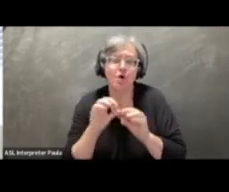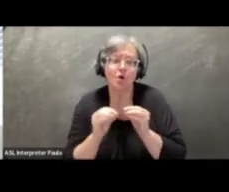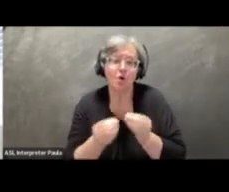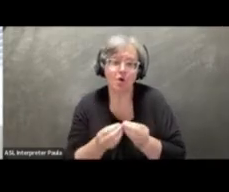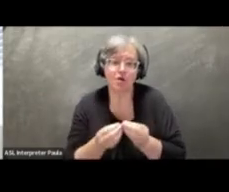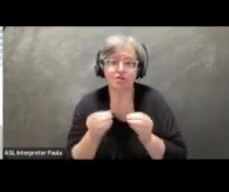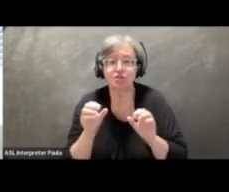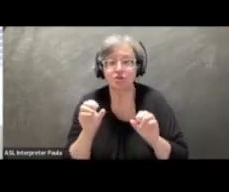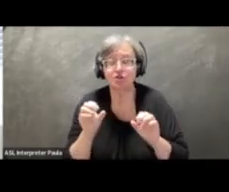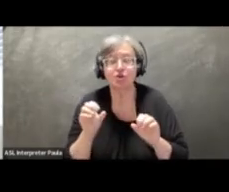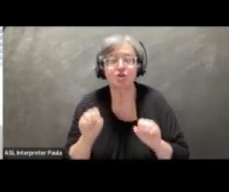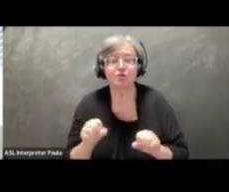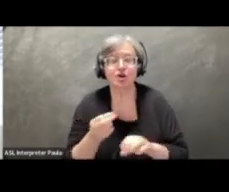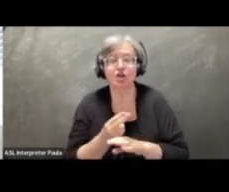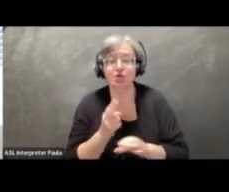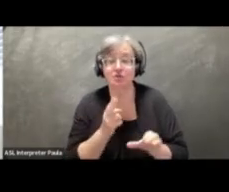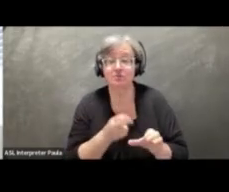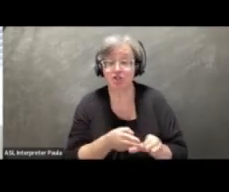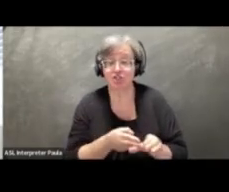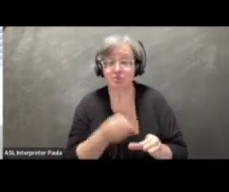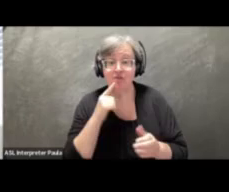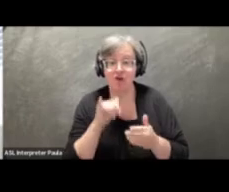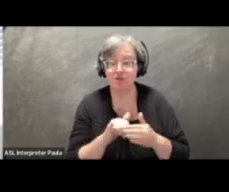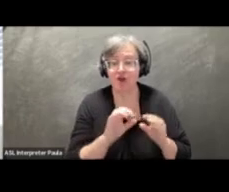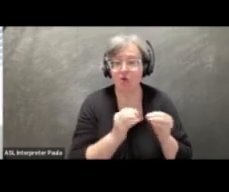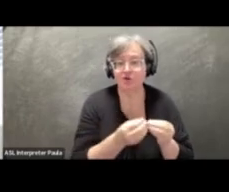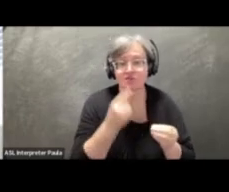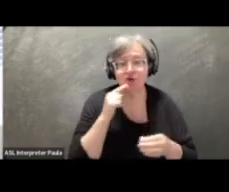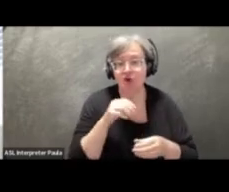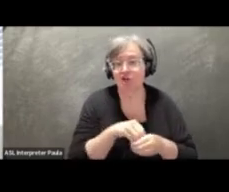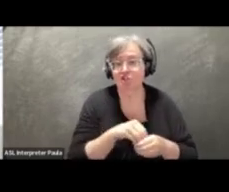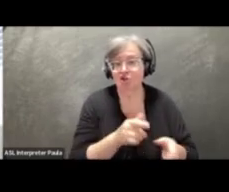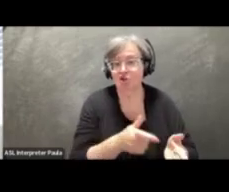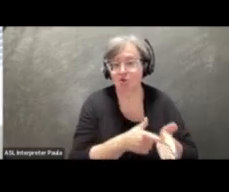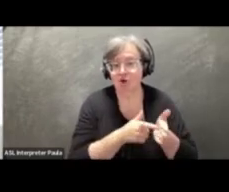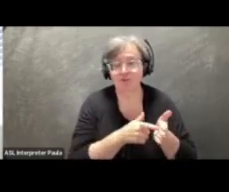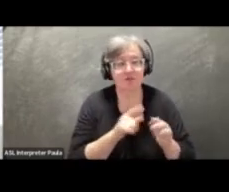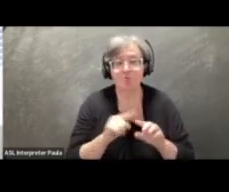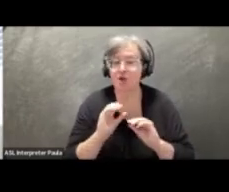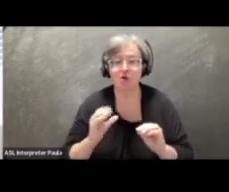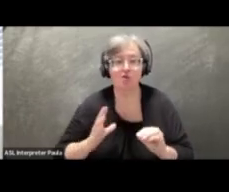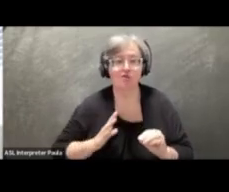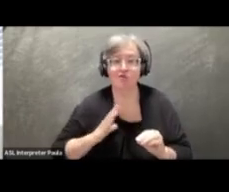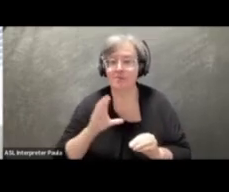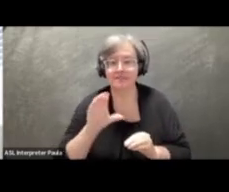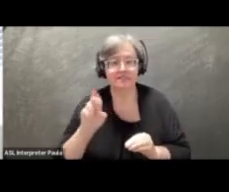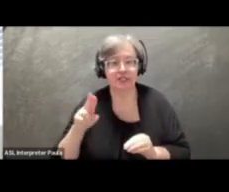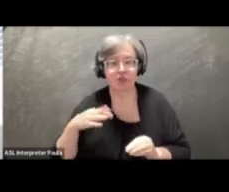participation in this webinar for internal requirements or credits. And that confirmation